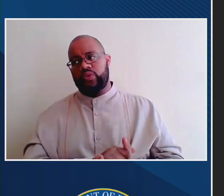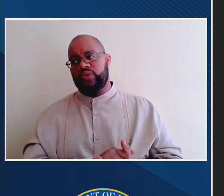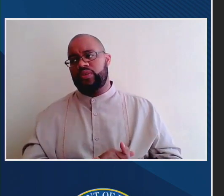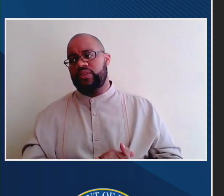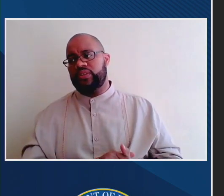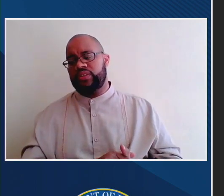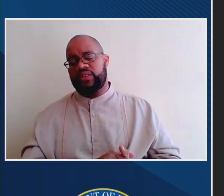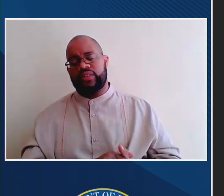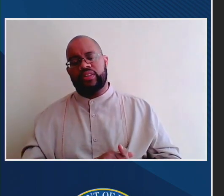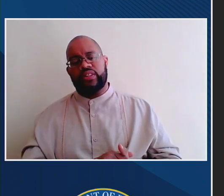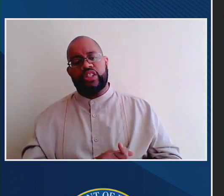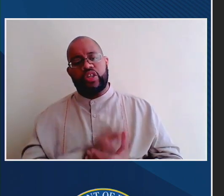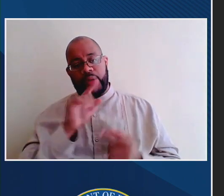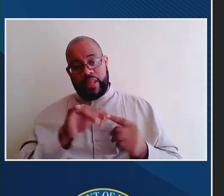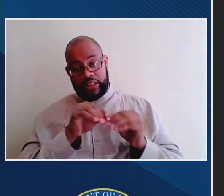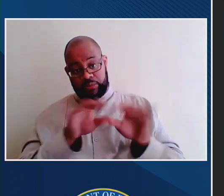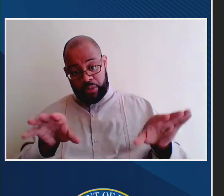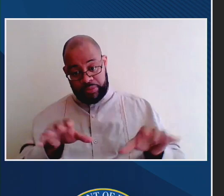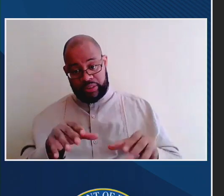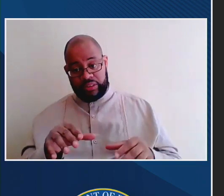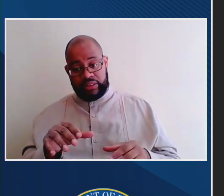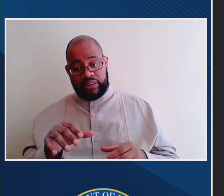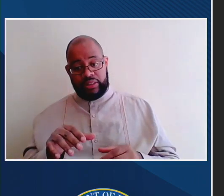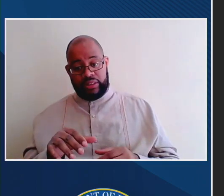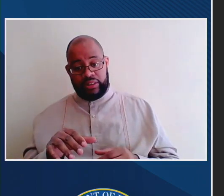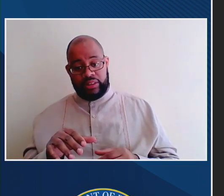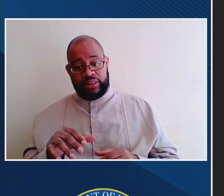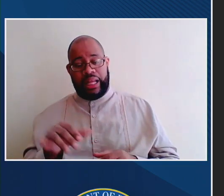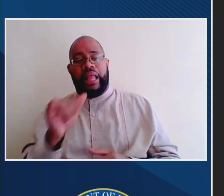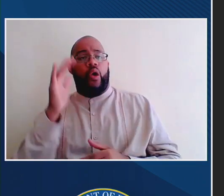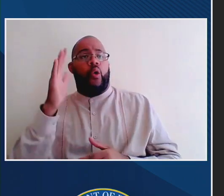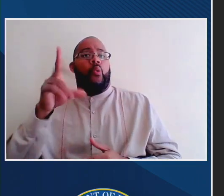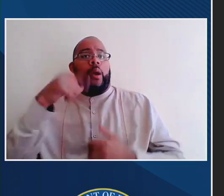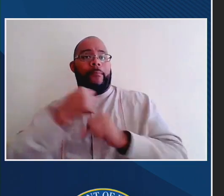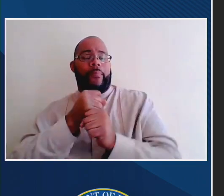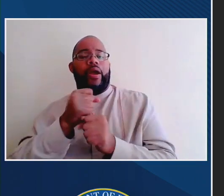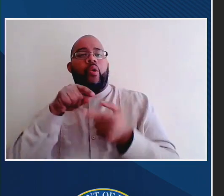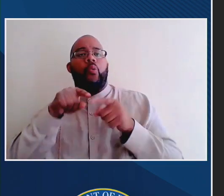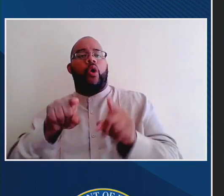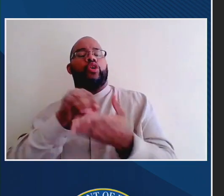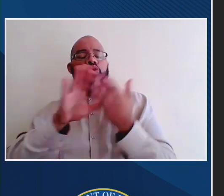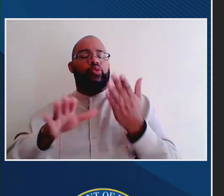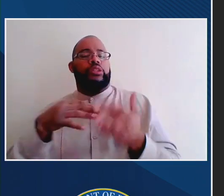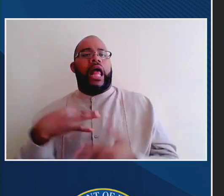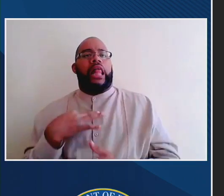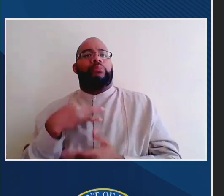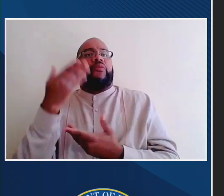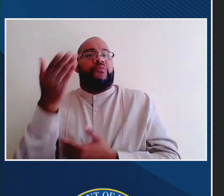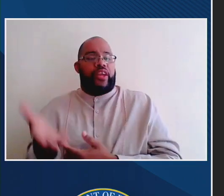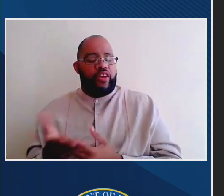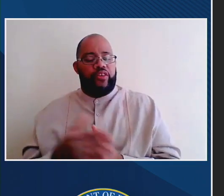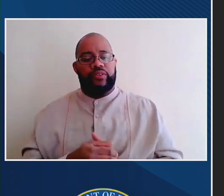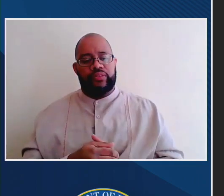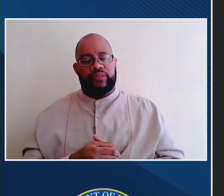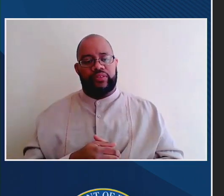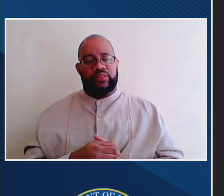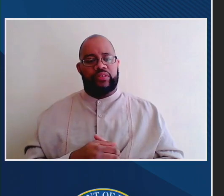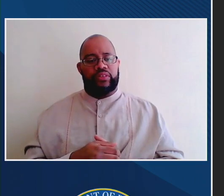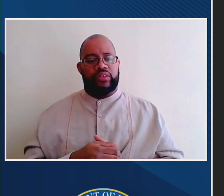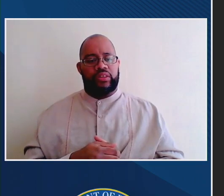about disbursements that likely, likely would have been made while the student was eligible and there, right? So in order to cover expenses for a period